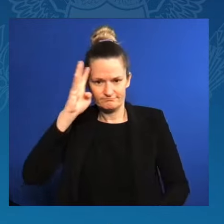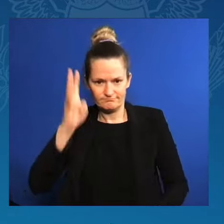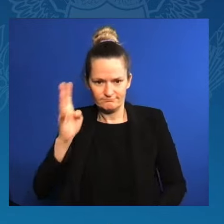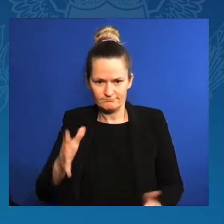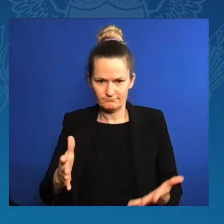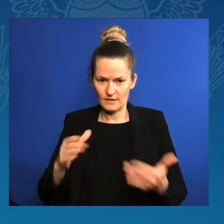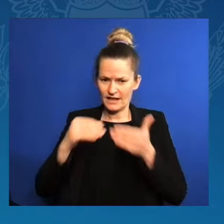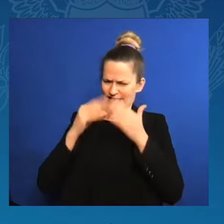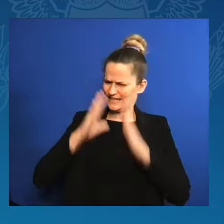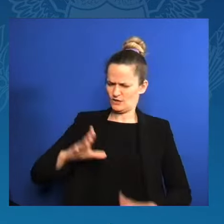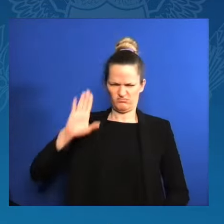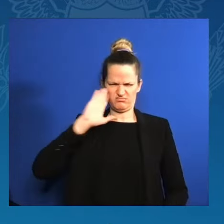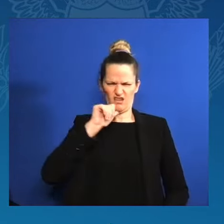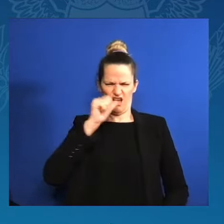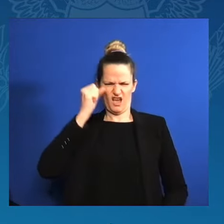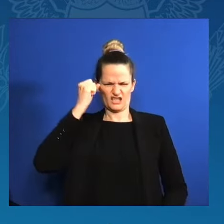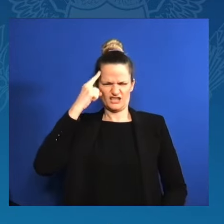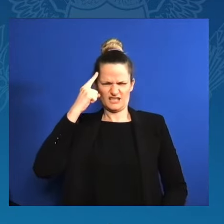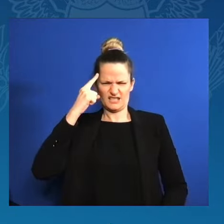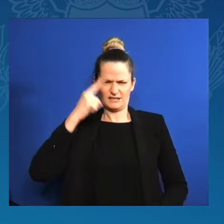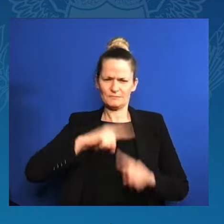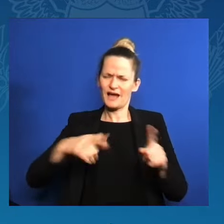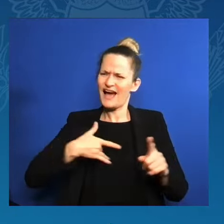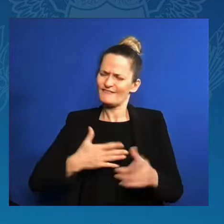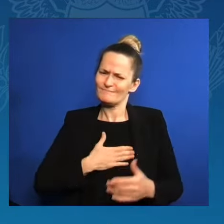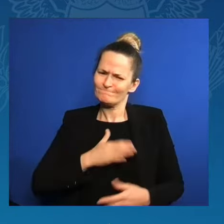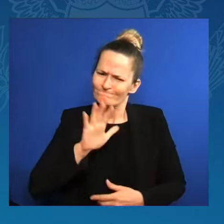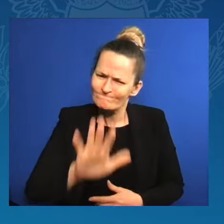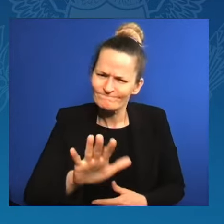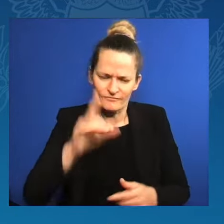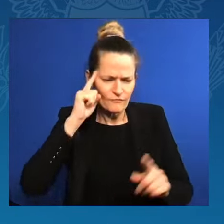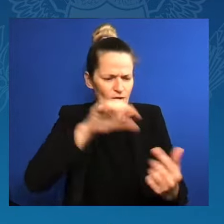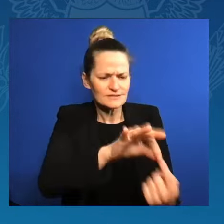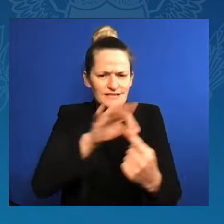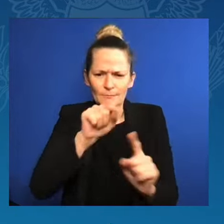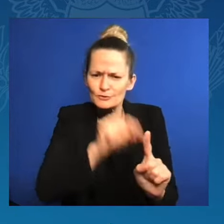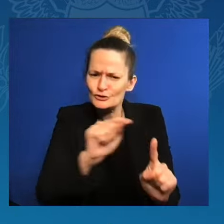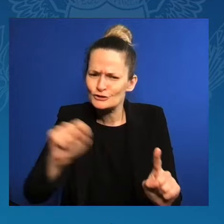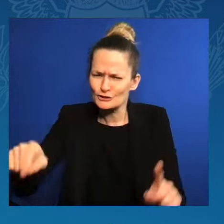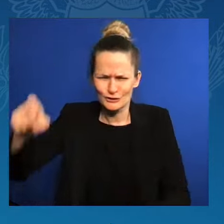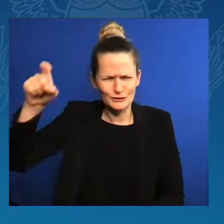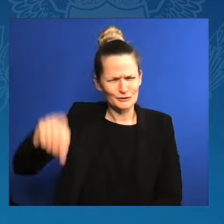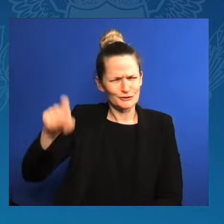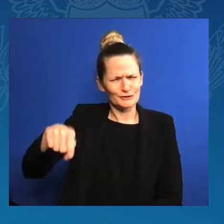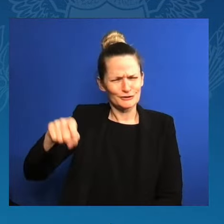Some of the laws are banning at or before six weeks